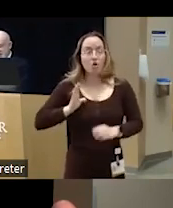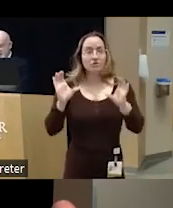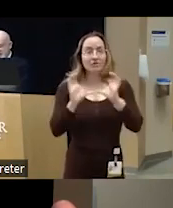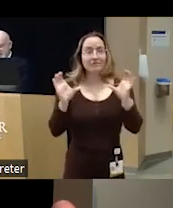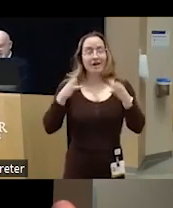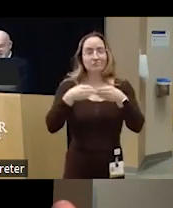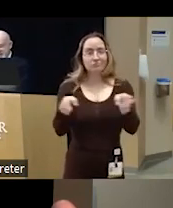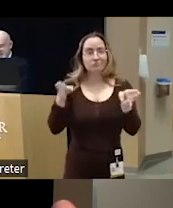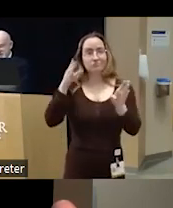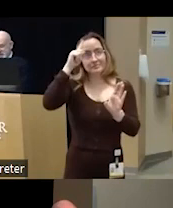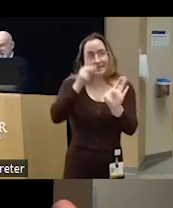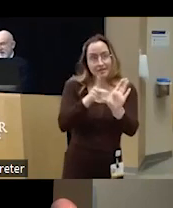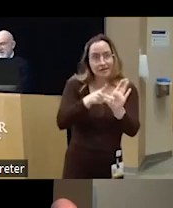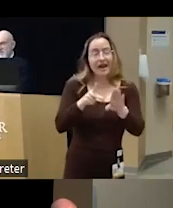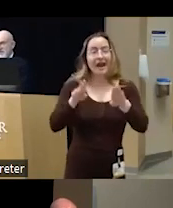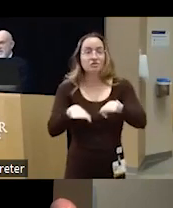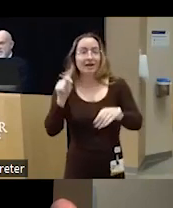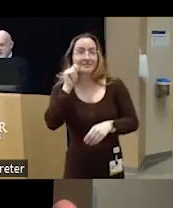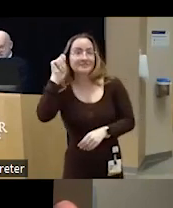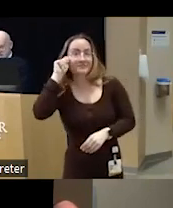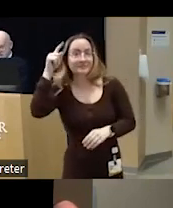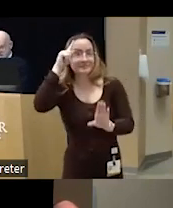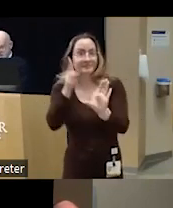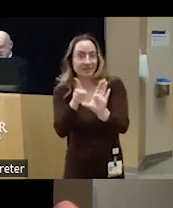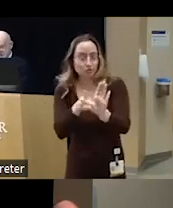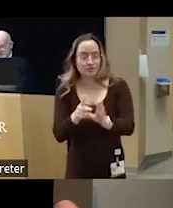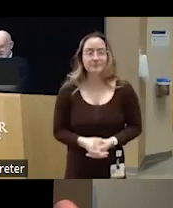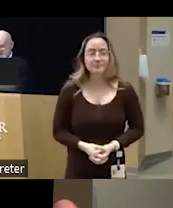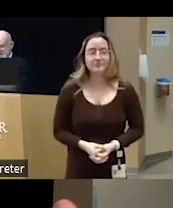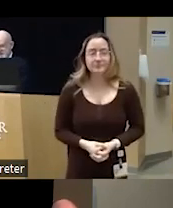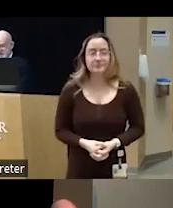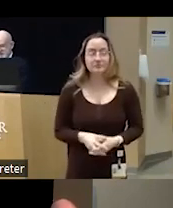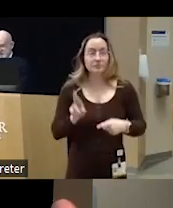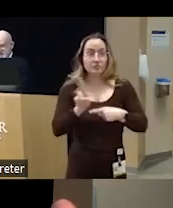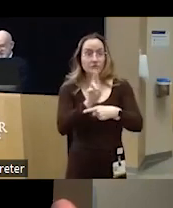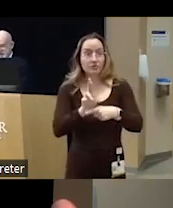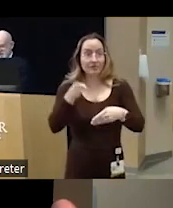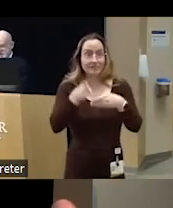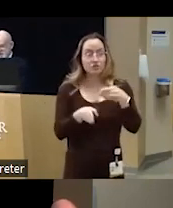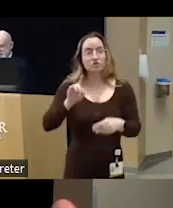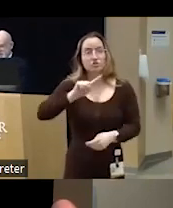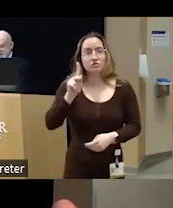Child and Adolescent Psychiatry and completed both of those residencies at the Zucker Hillside Hospital in New York City.